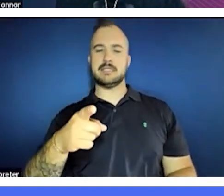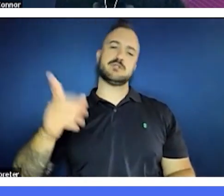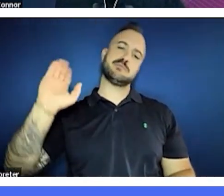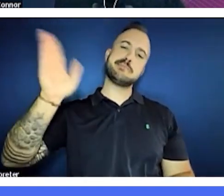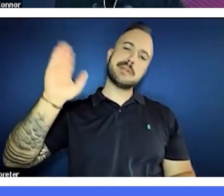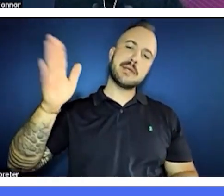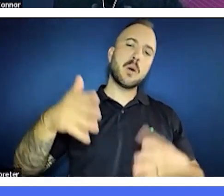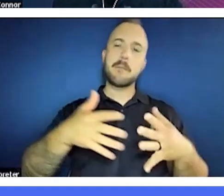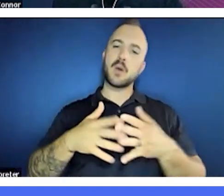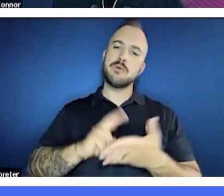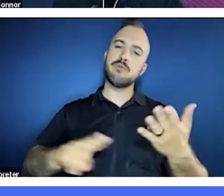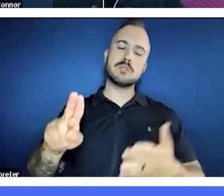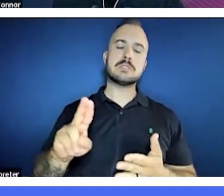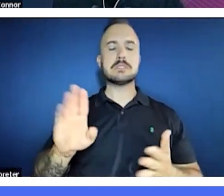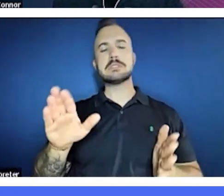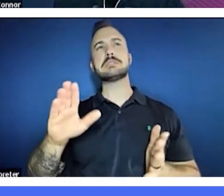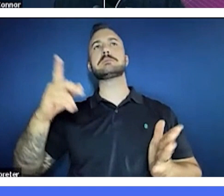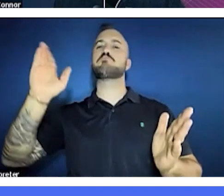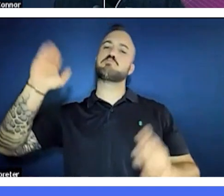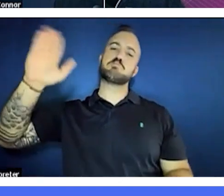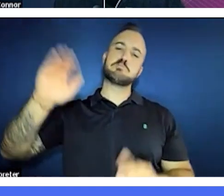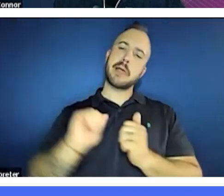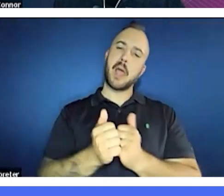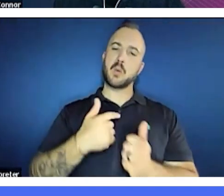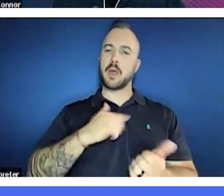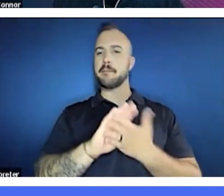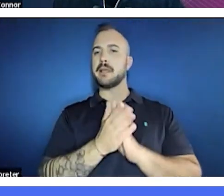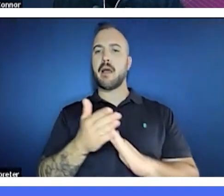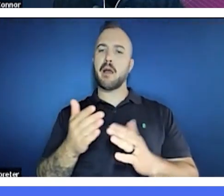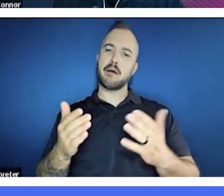"Hey, how can I be a good Supreme Court clerk? How do I get that job?"